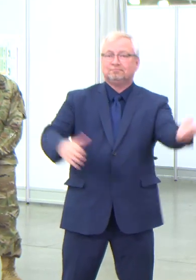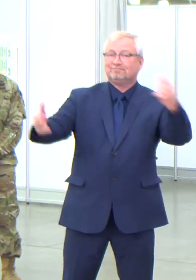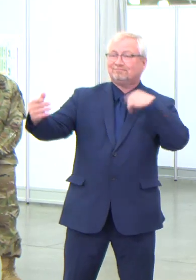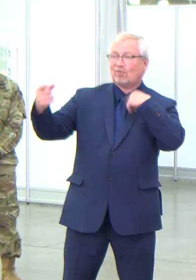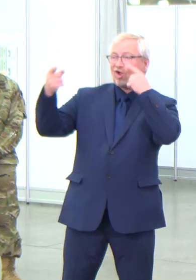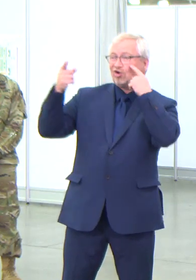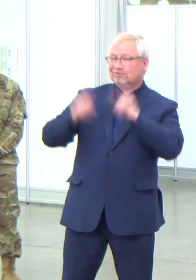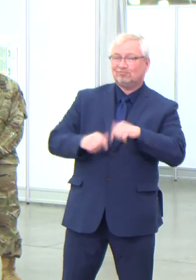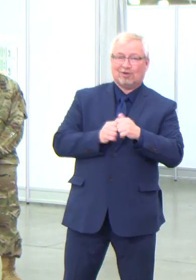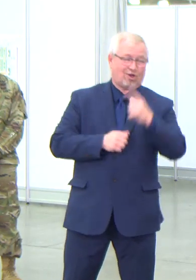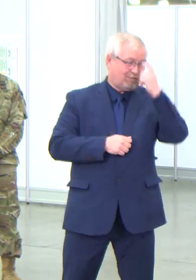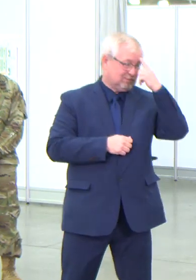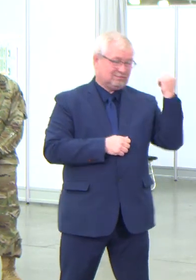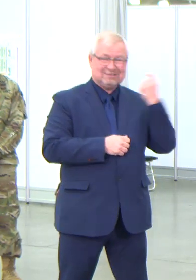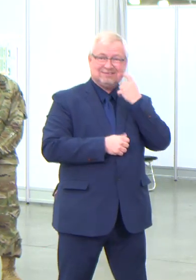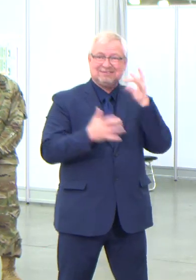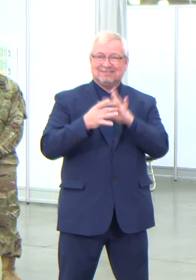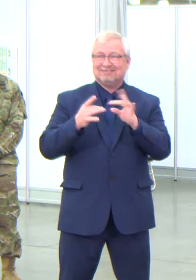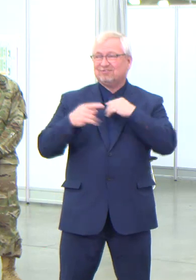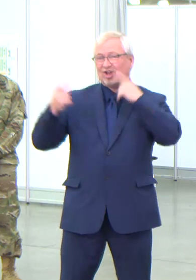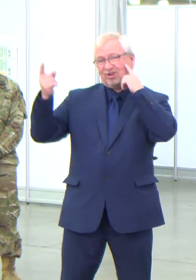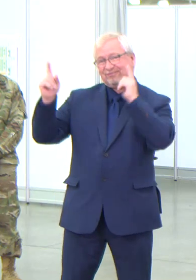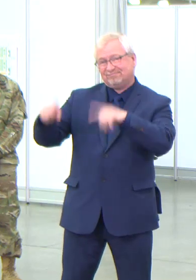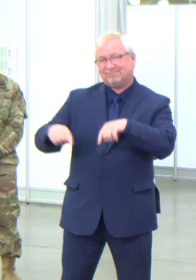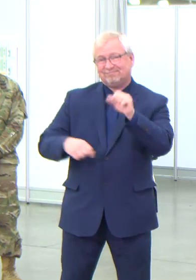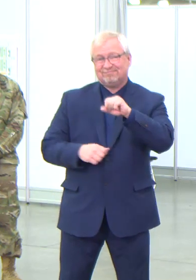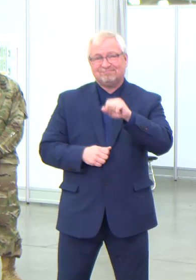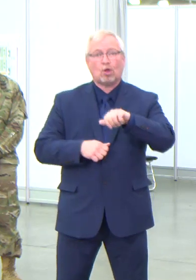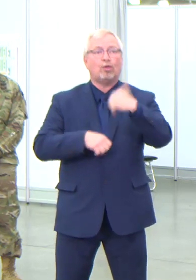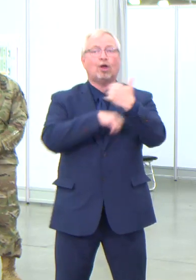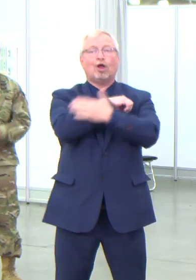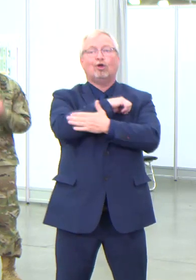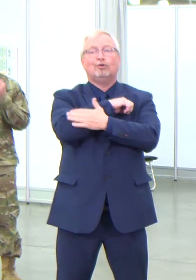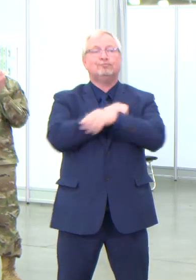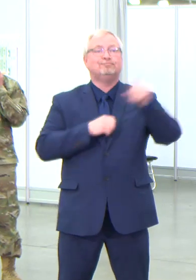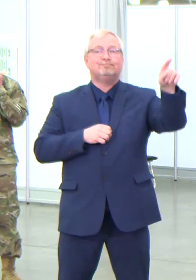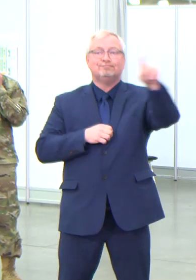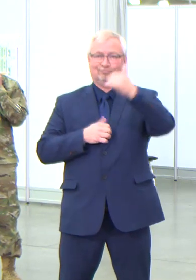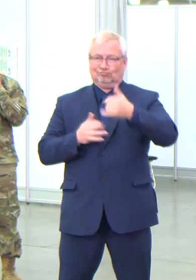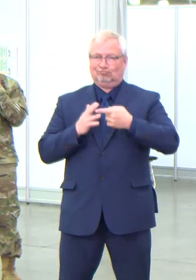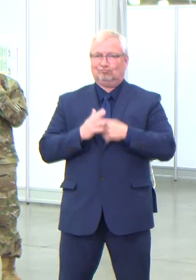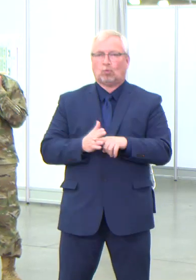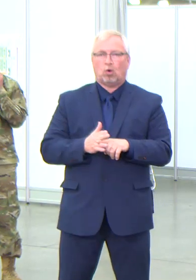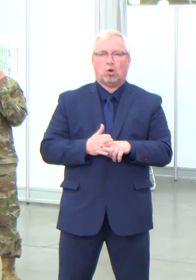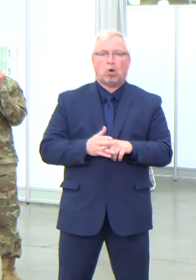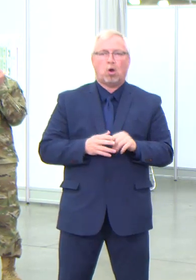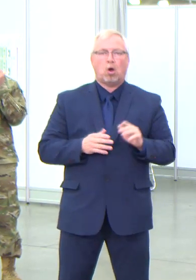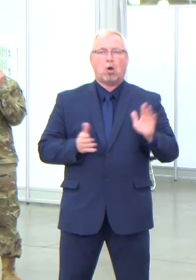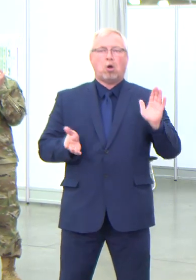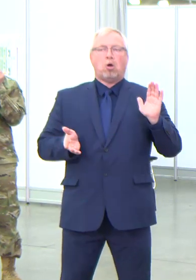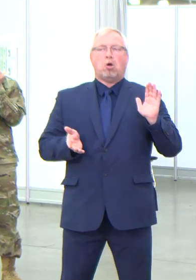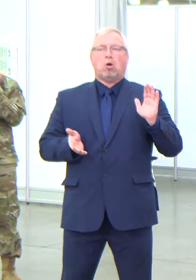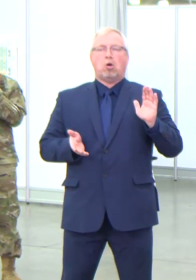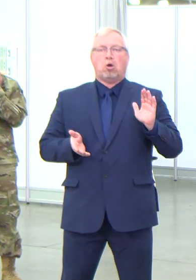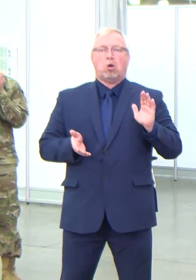they don't want to give you an answer. SPEAKER: I agree with what the Governor just said. In other countries, they're